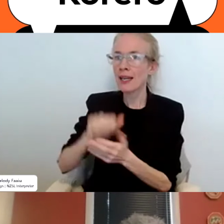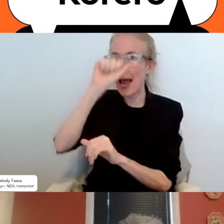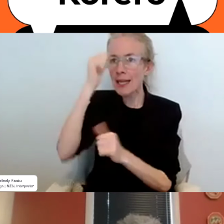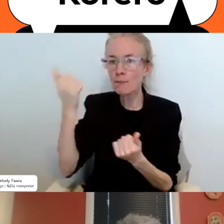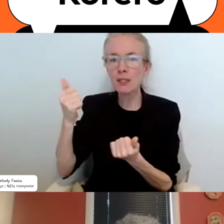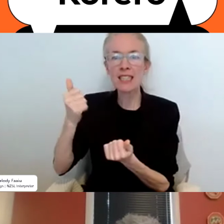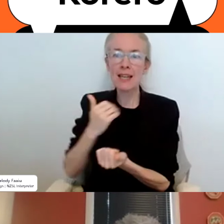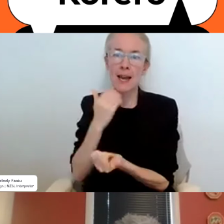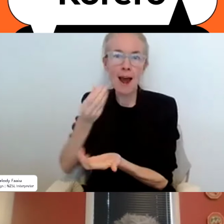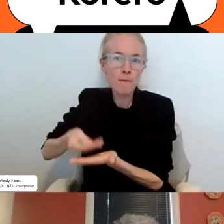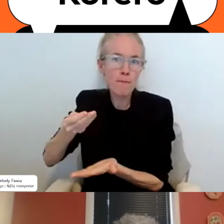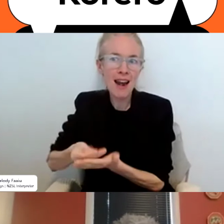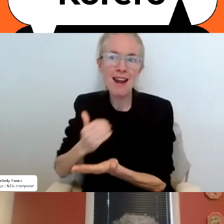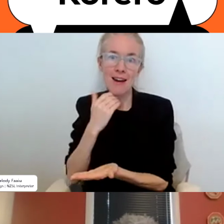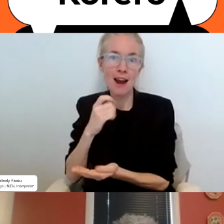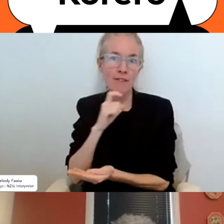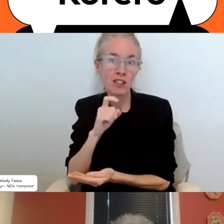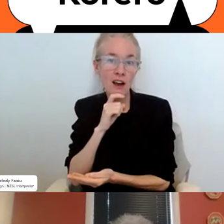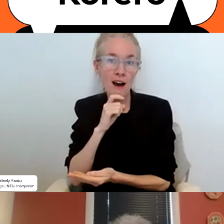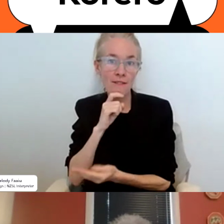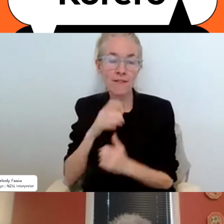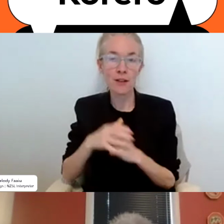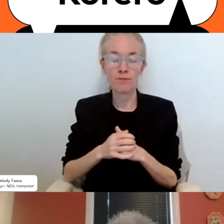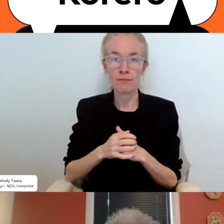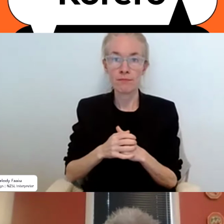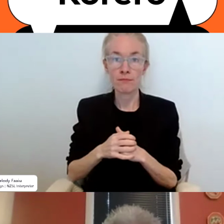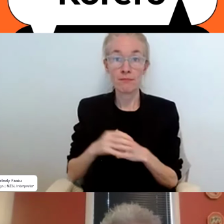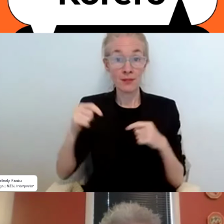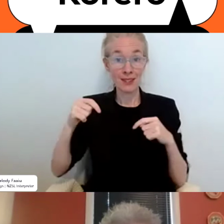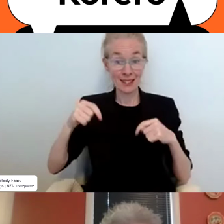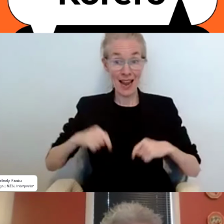the critical part of -- we're just going through this process as a